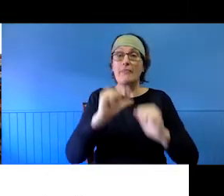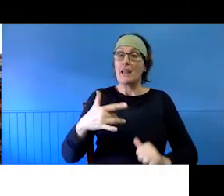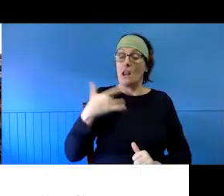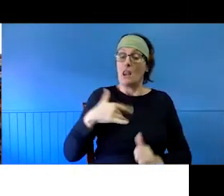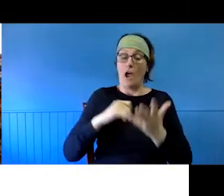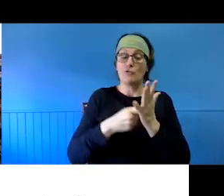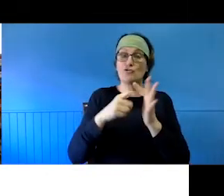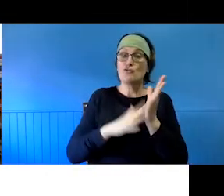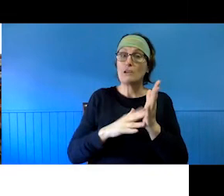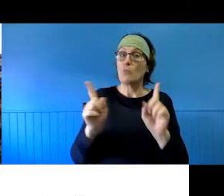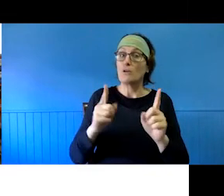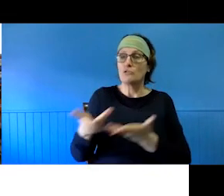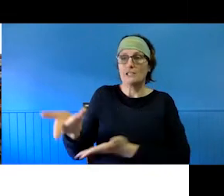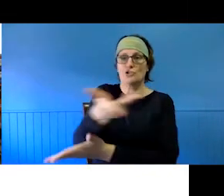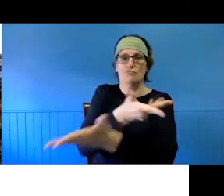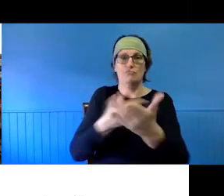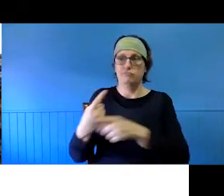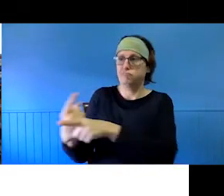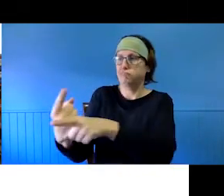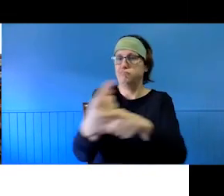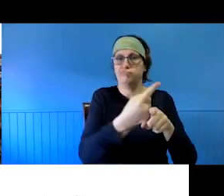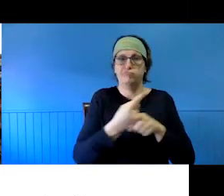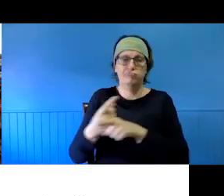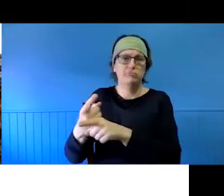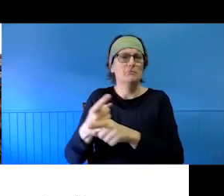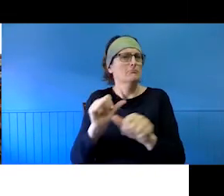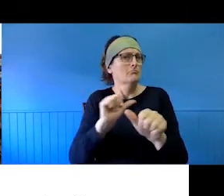discussions. Live stream is fantastic for letting students